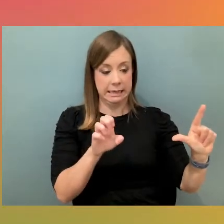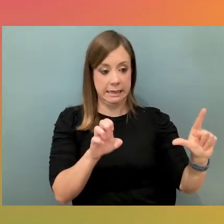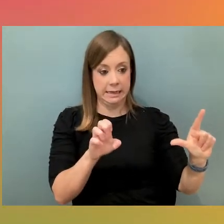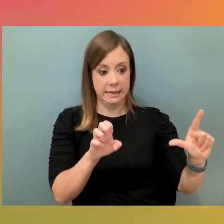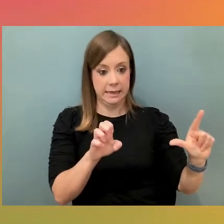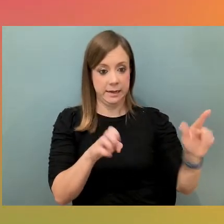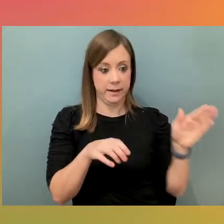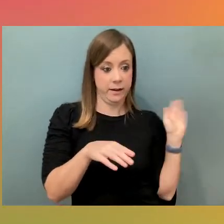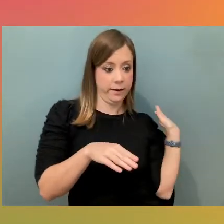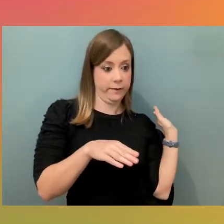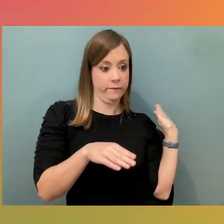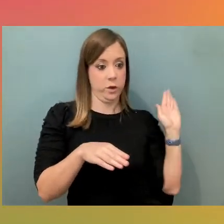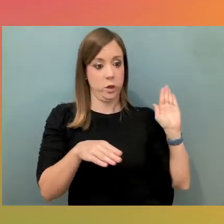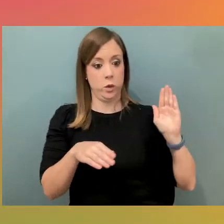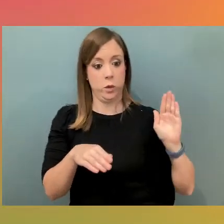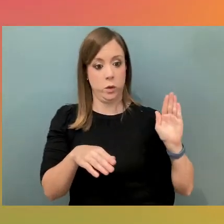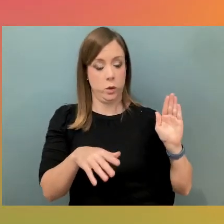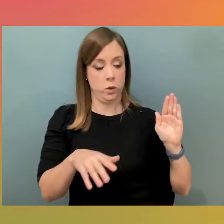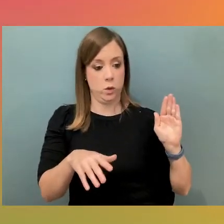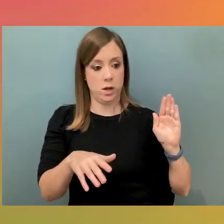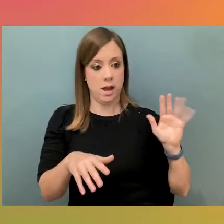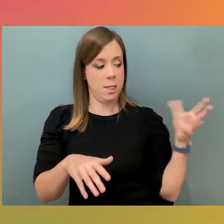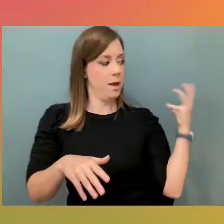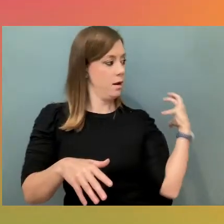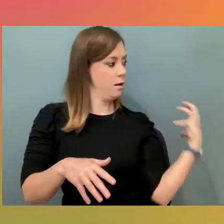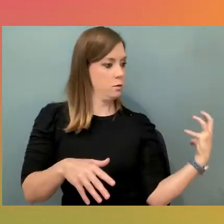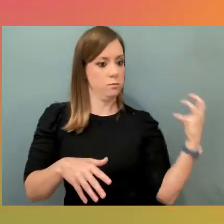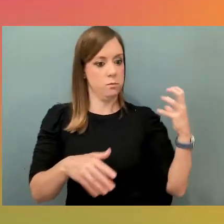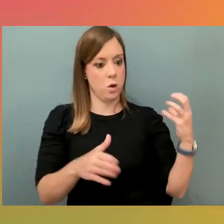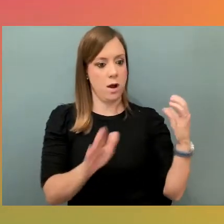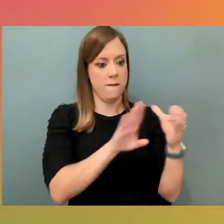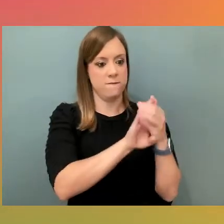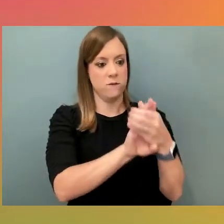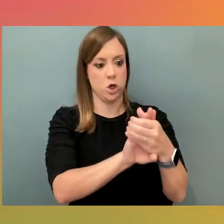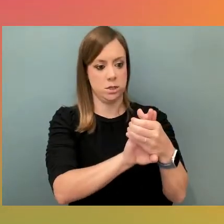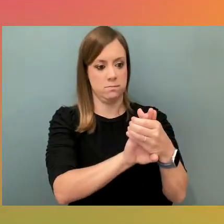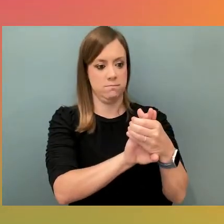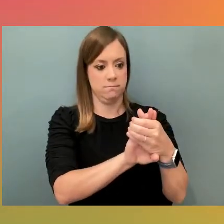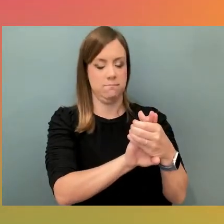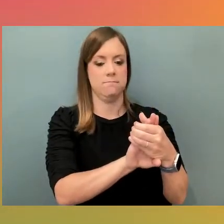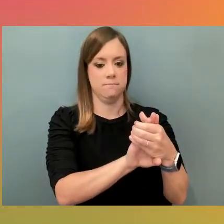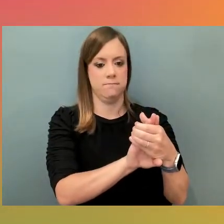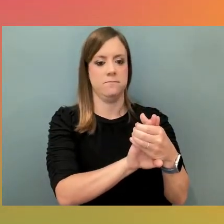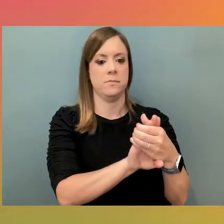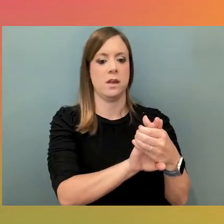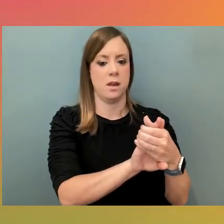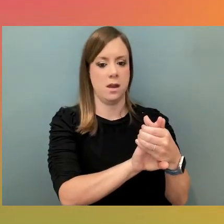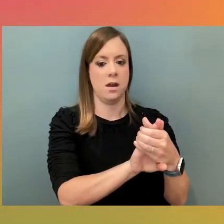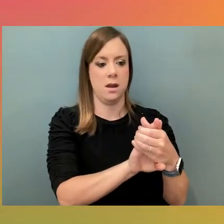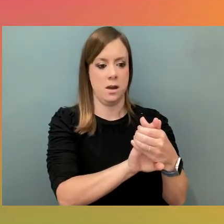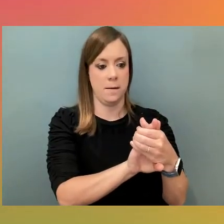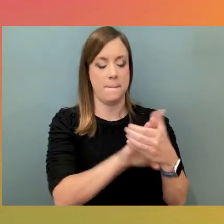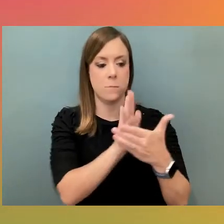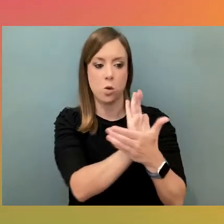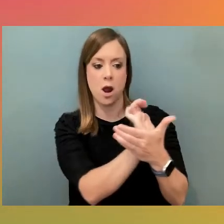WITH THE LEFT HAND. BEND YOUR LEFT KNEE.